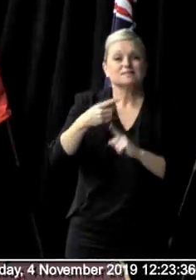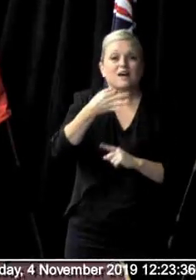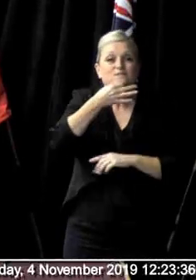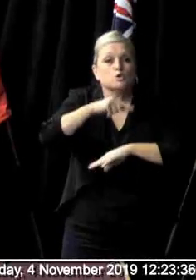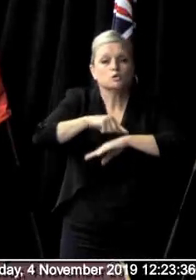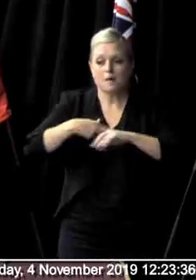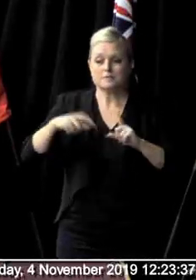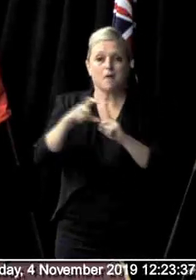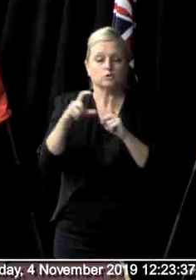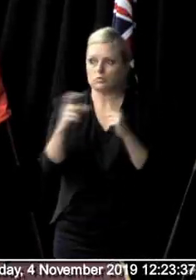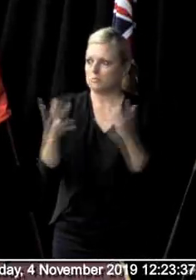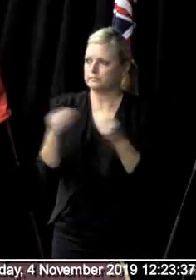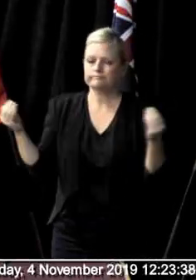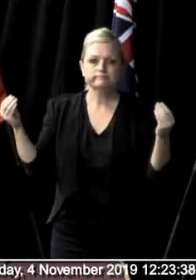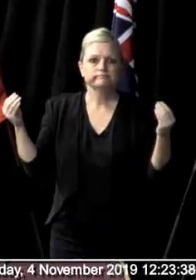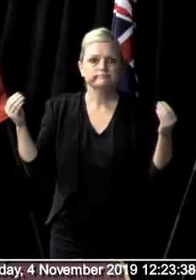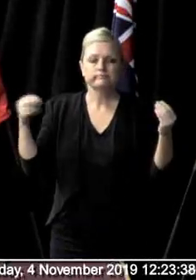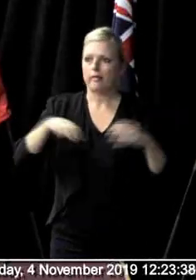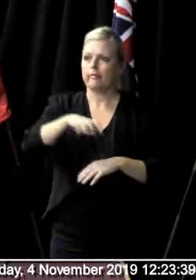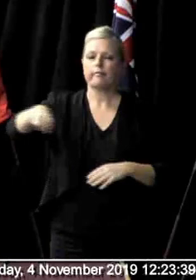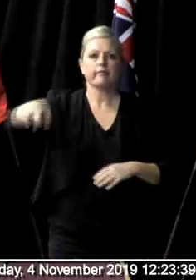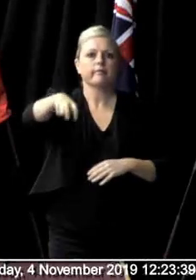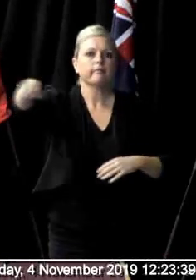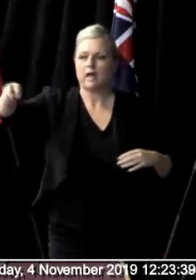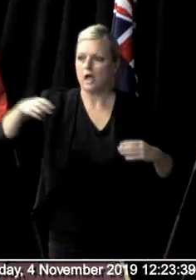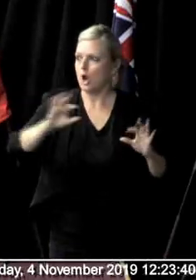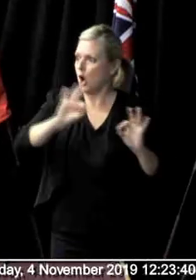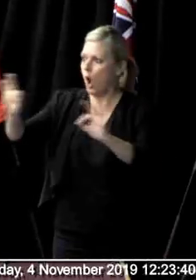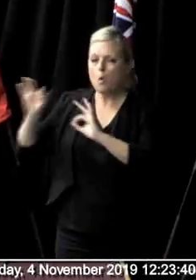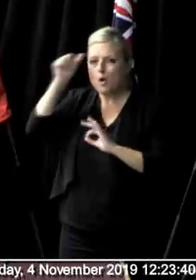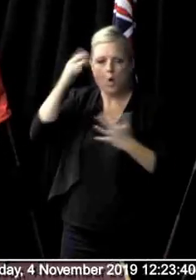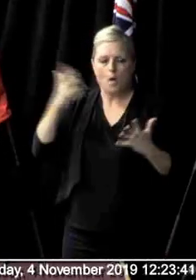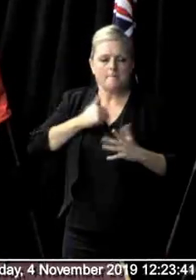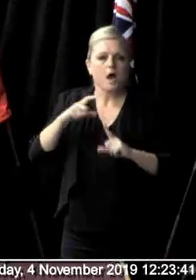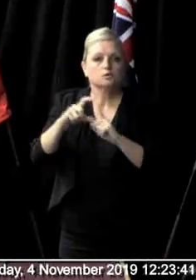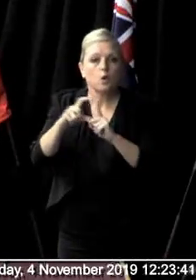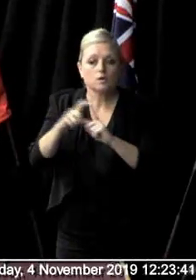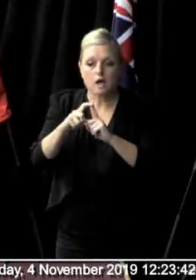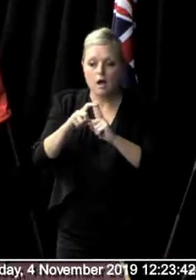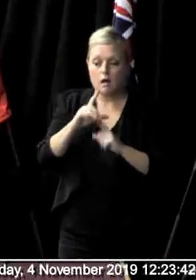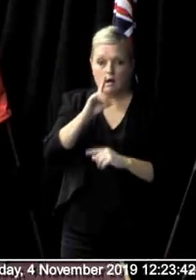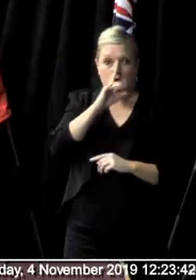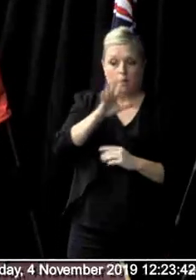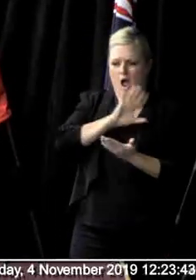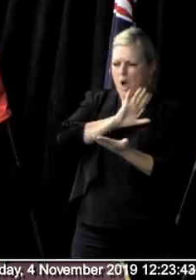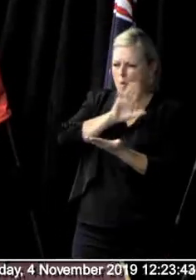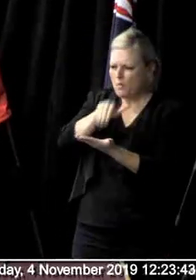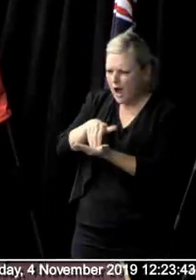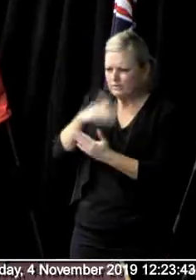no one had reported her missing. I actually went to pick her up early for something and I said, “where’s [REDACTED]?”